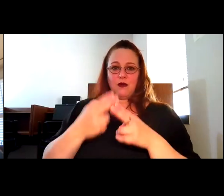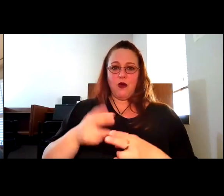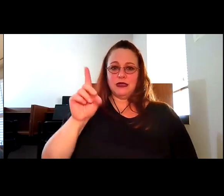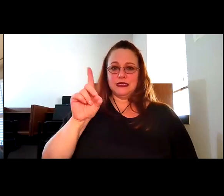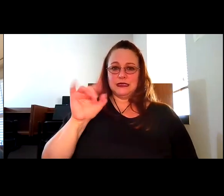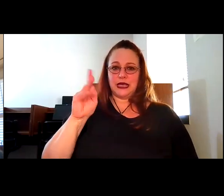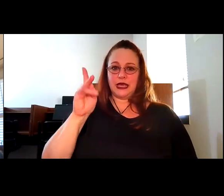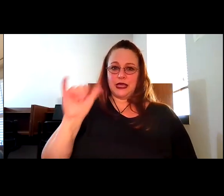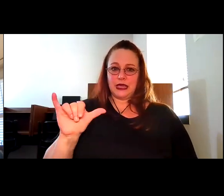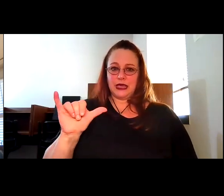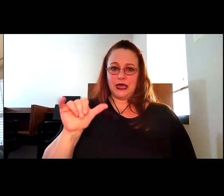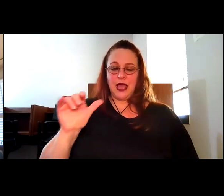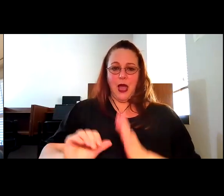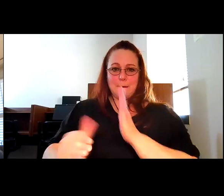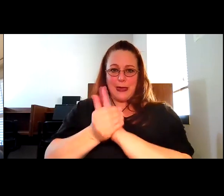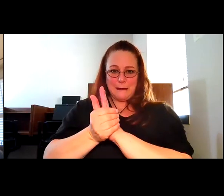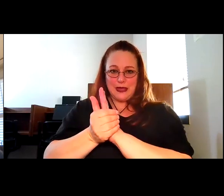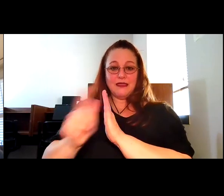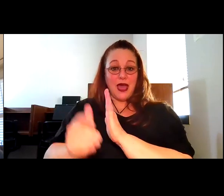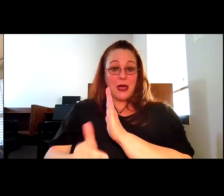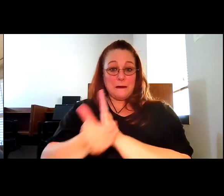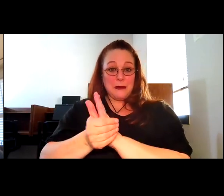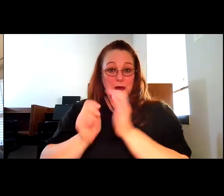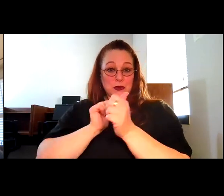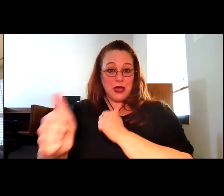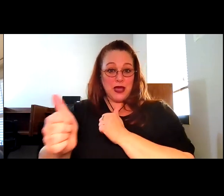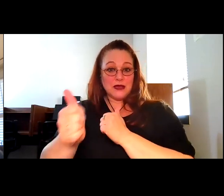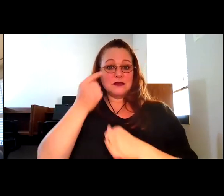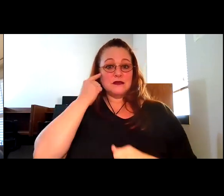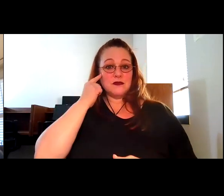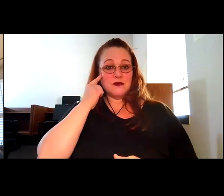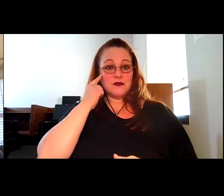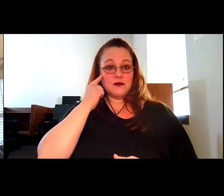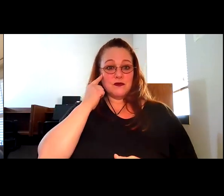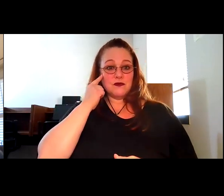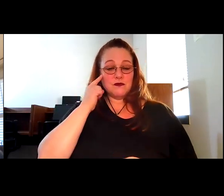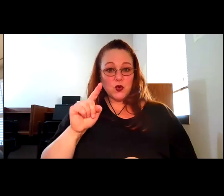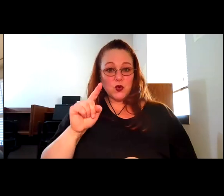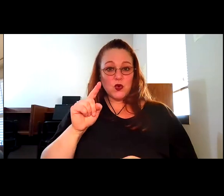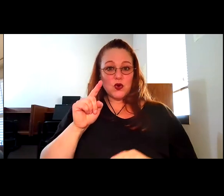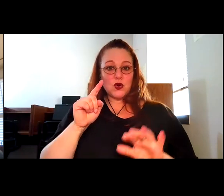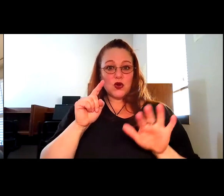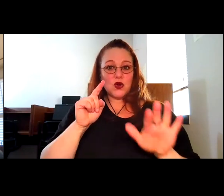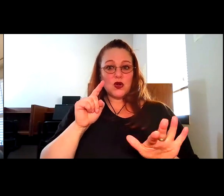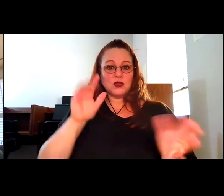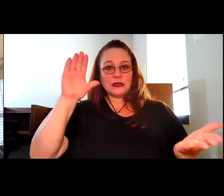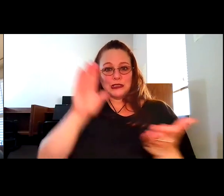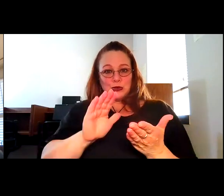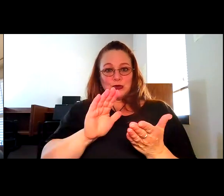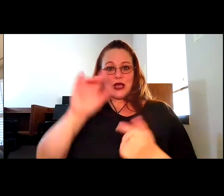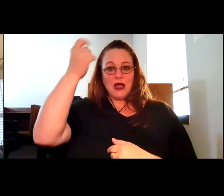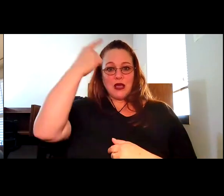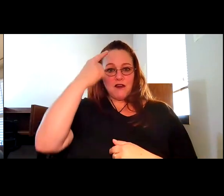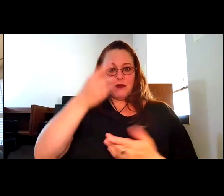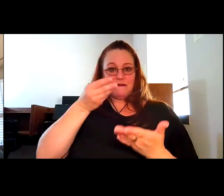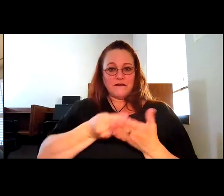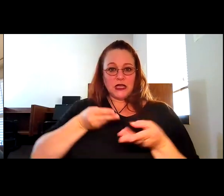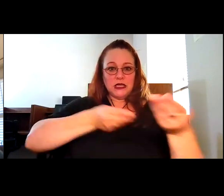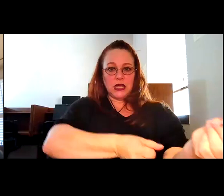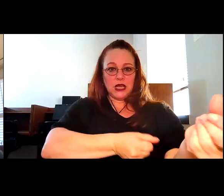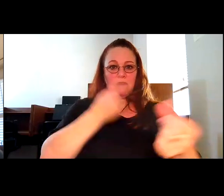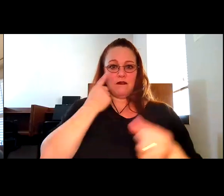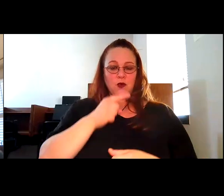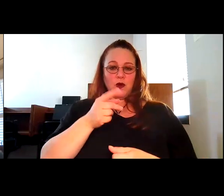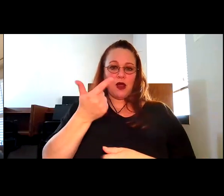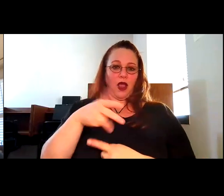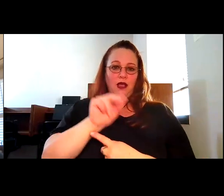Robyn Thomas: An amendment passed in order to um cool or chill, or reduce Government funding for gun violence, and I Won't get into too much detail about it.